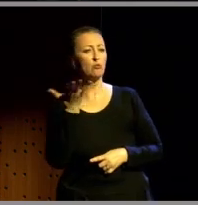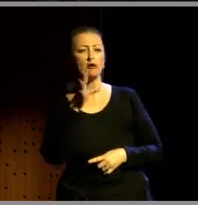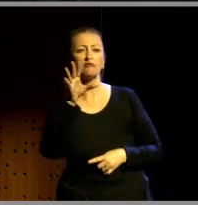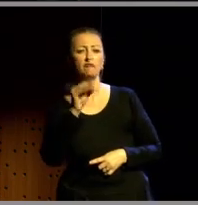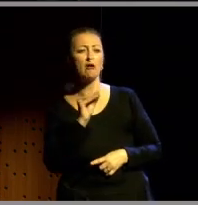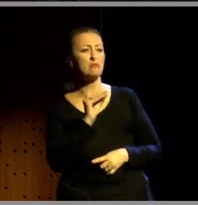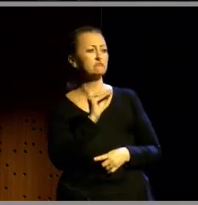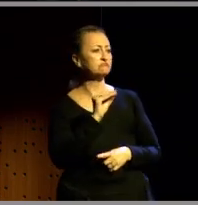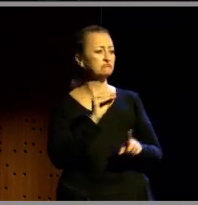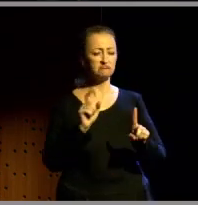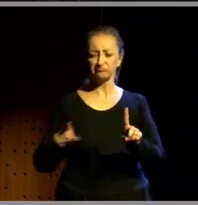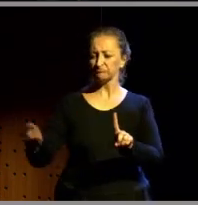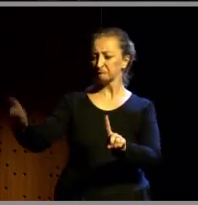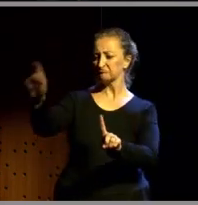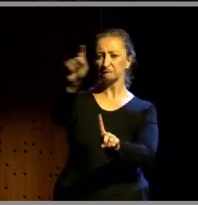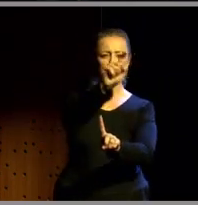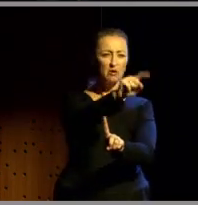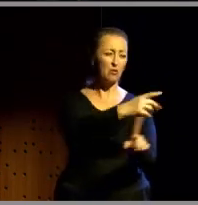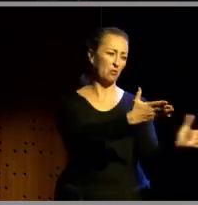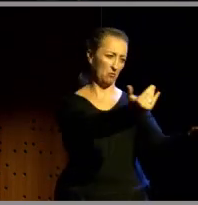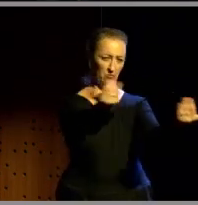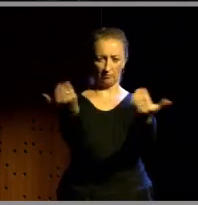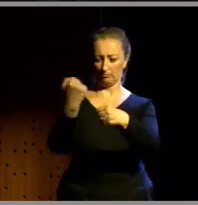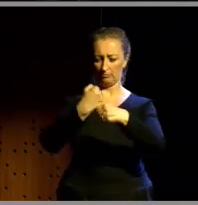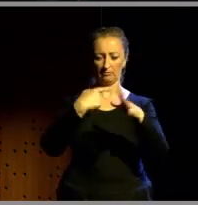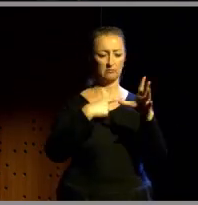may have come from, welcome to Gadigal.